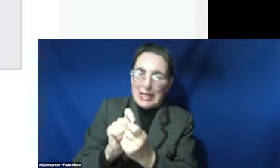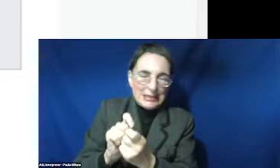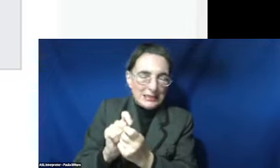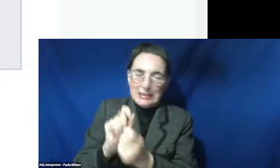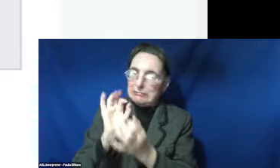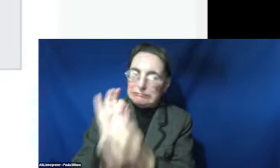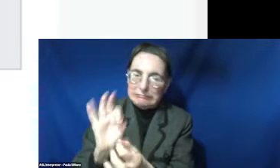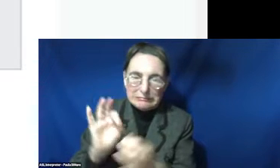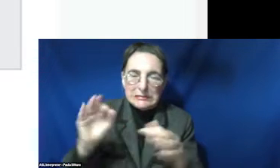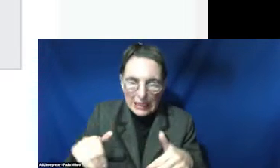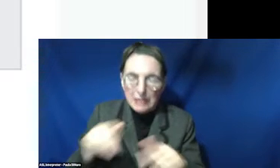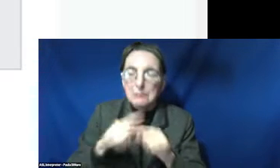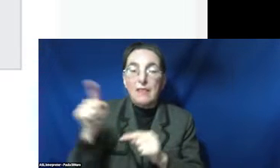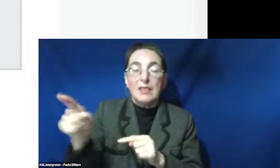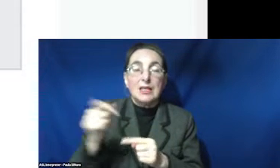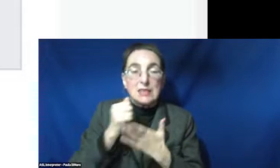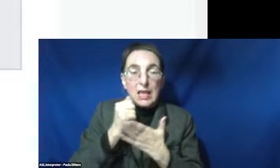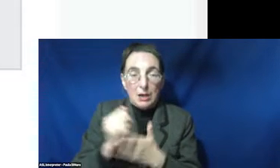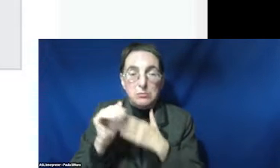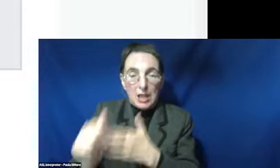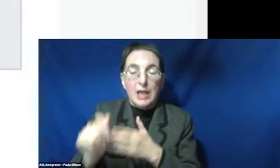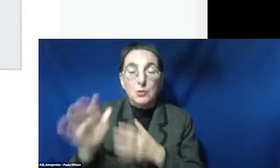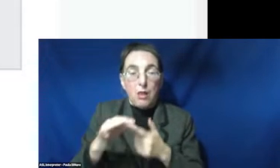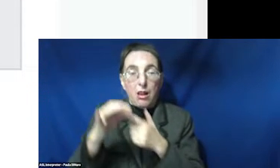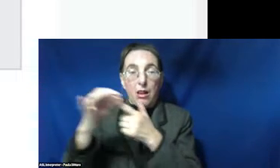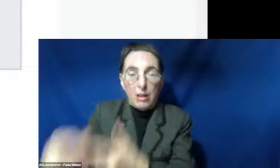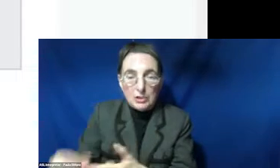This help guide will take you to help but not related to proposal functions.